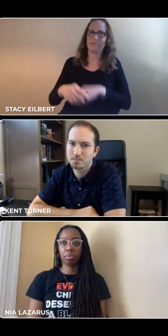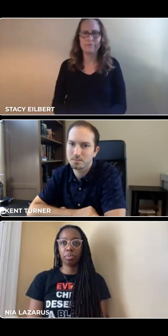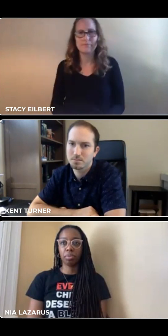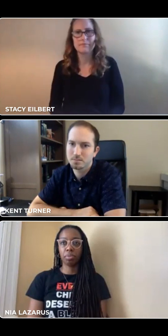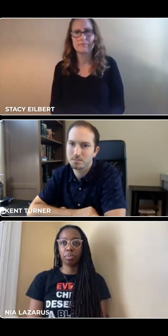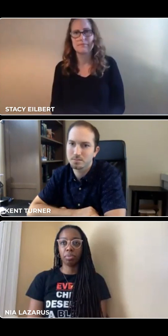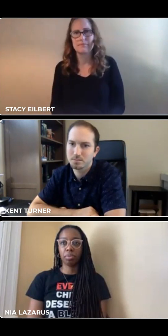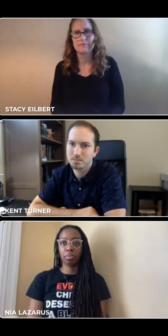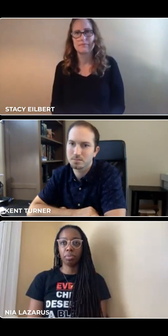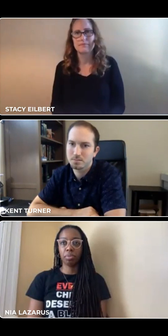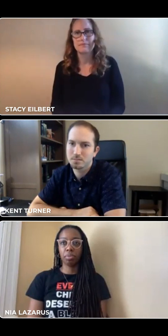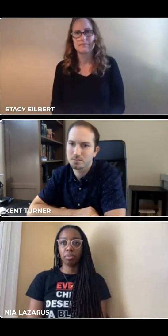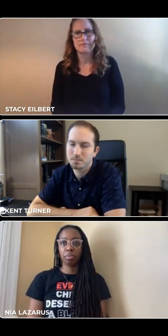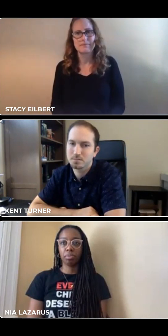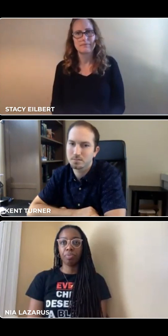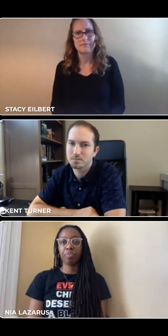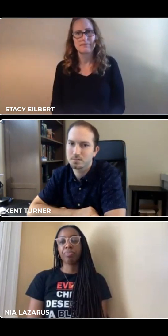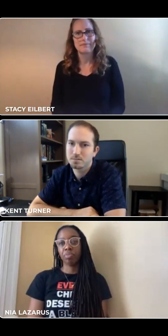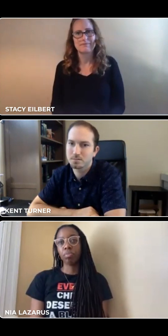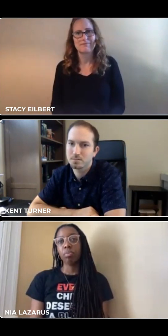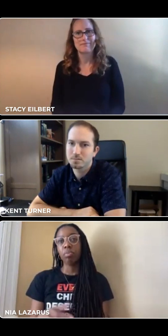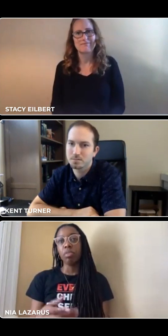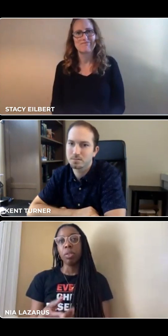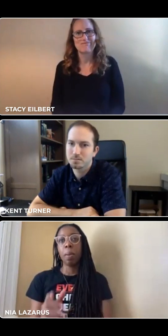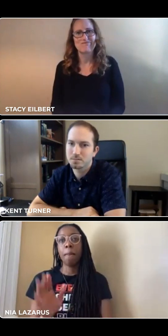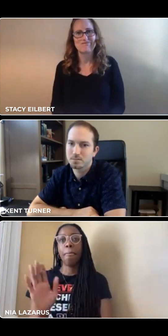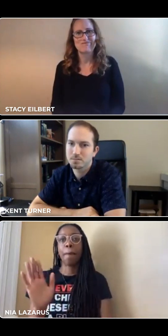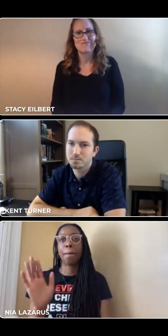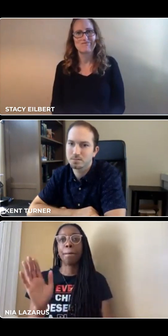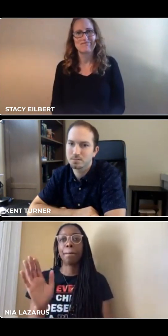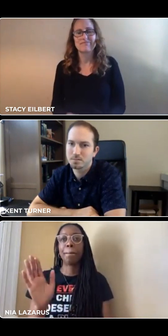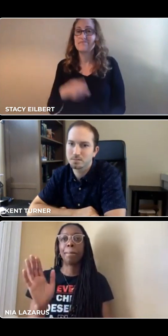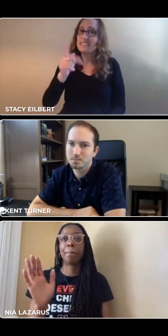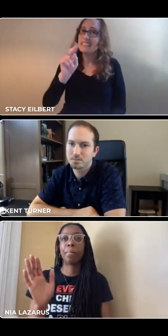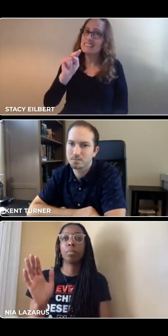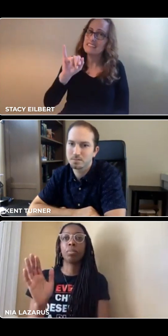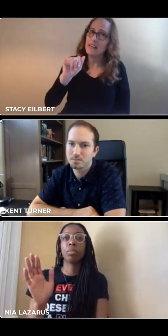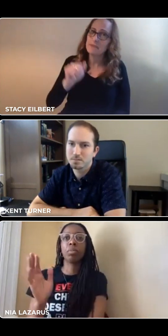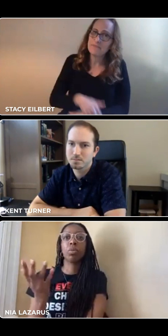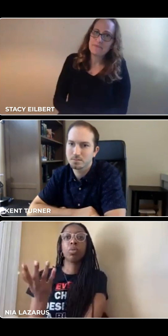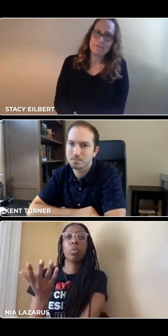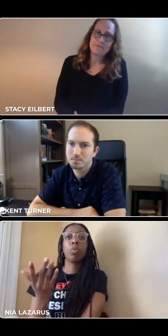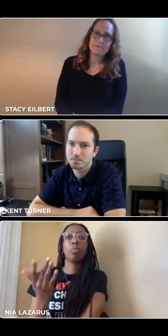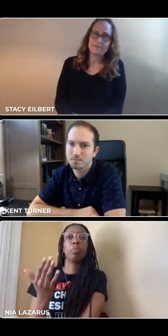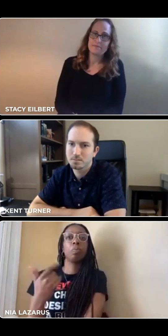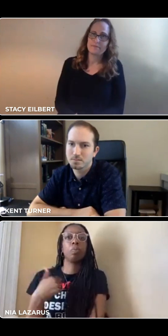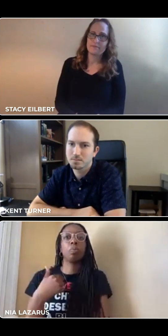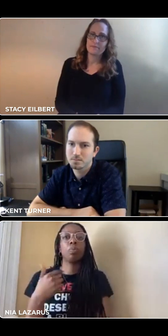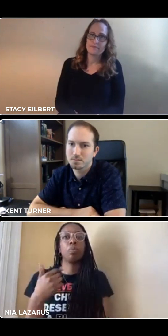how do you deal with all of these problems from a distance? Nia?